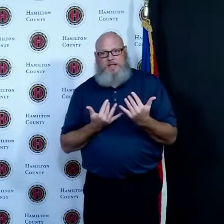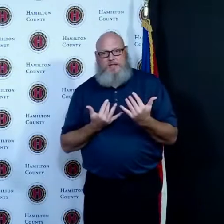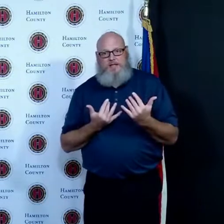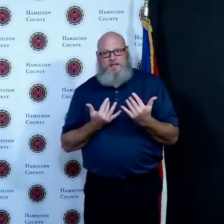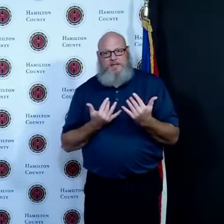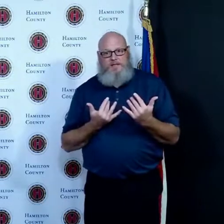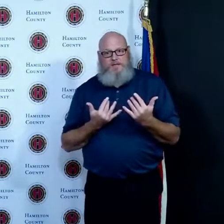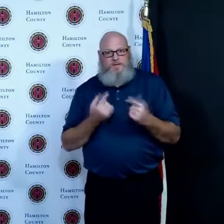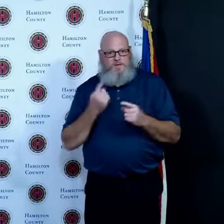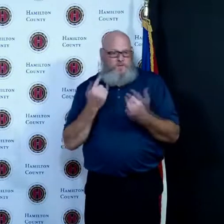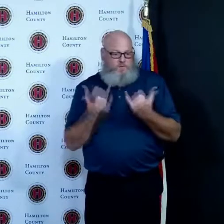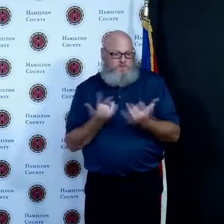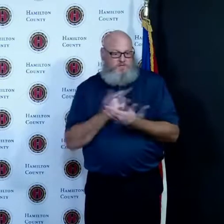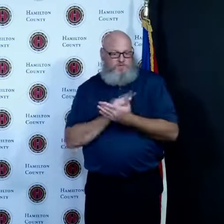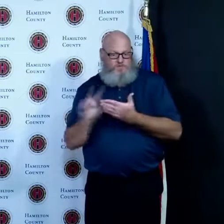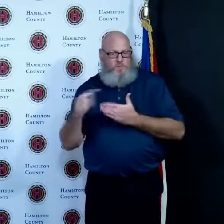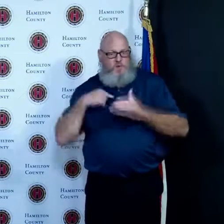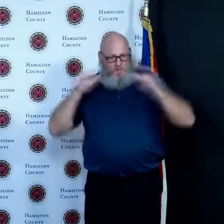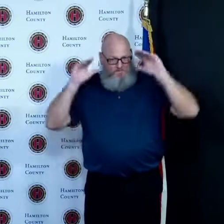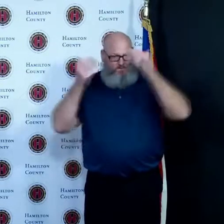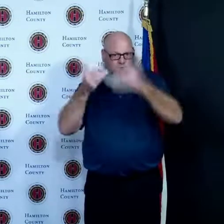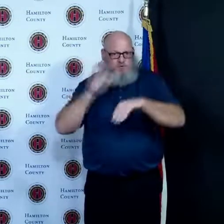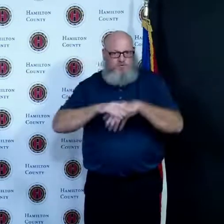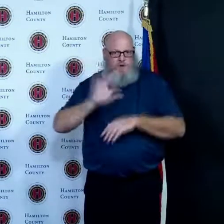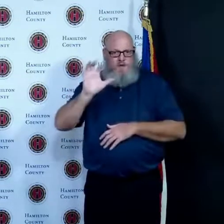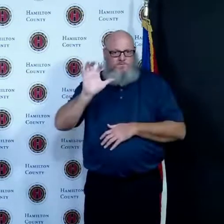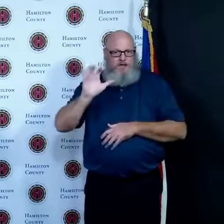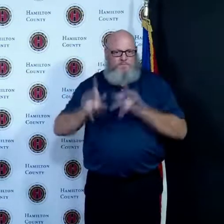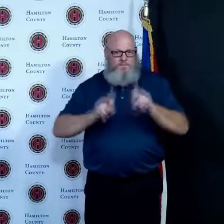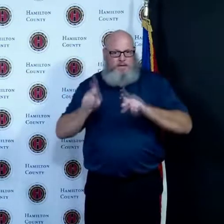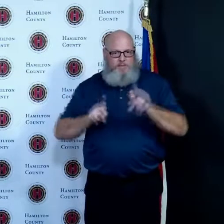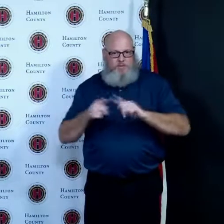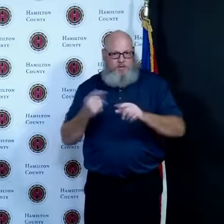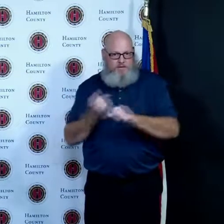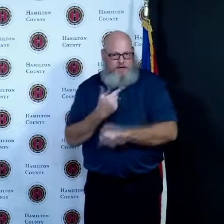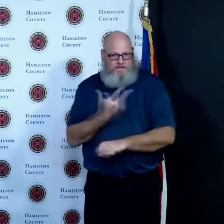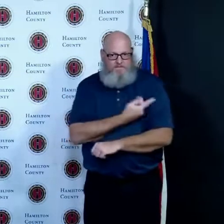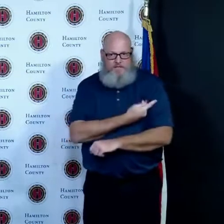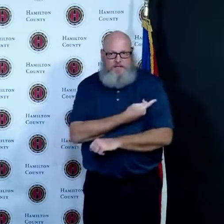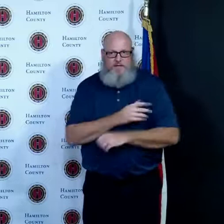team has been running clinics out of our Clifton office for additional days this week so we a lot